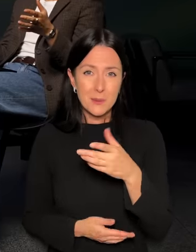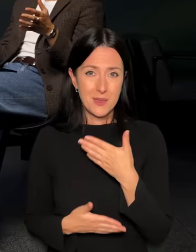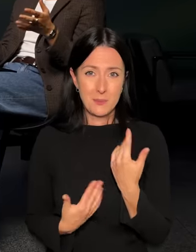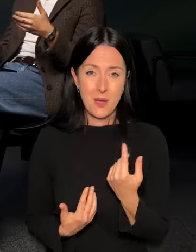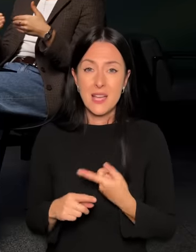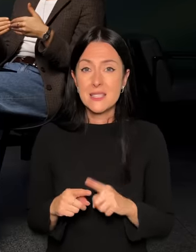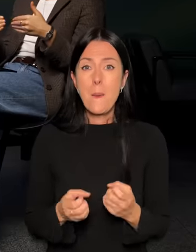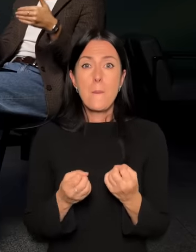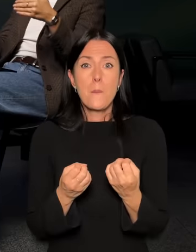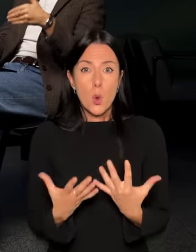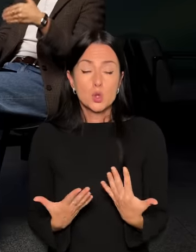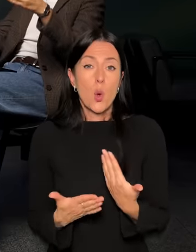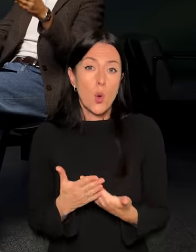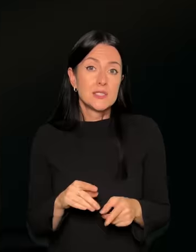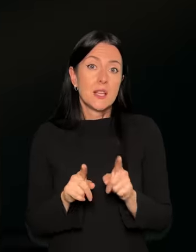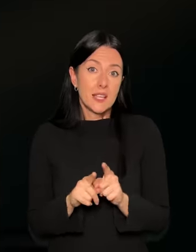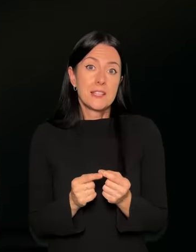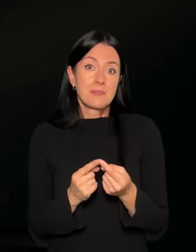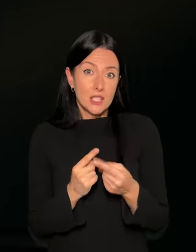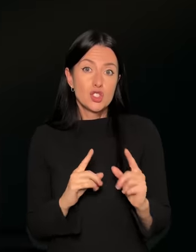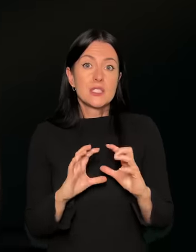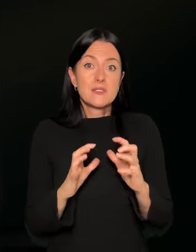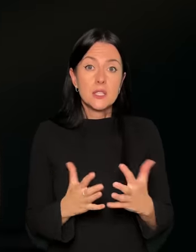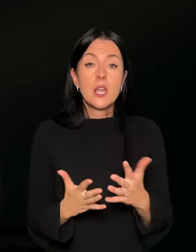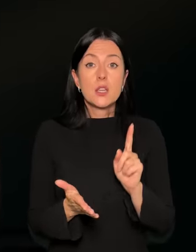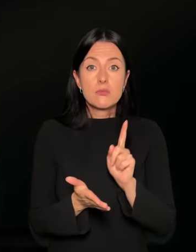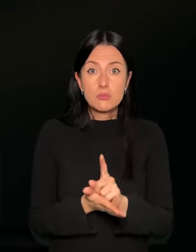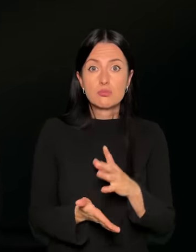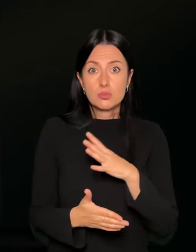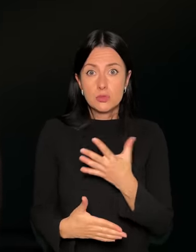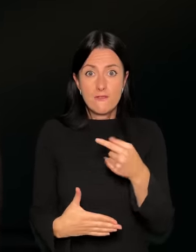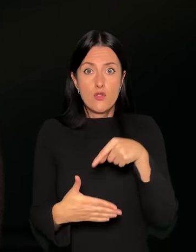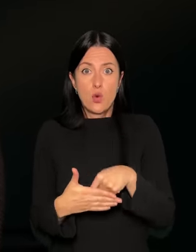So it's just a different world that must be part of my understanding.